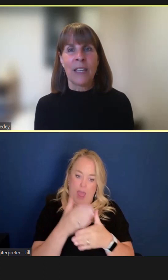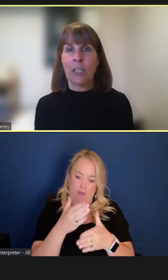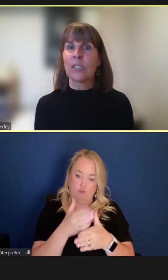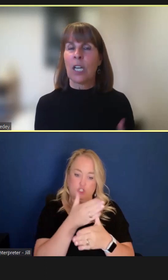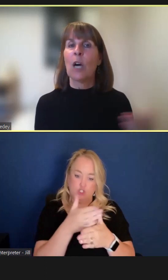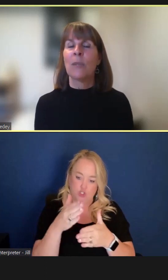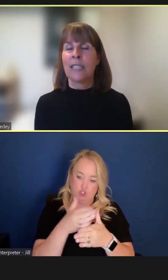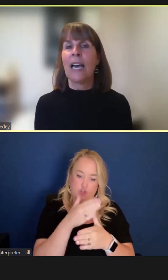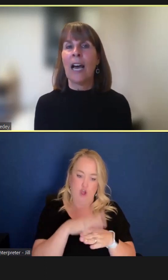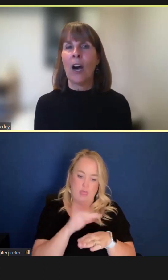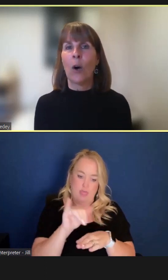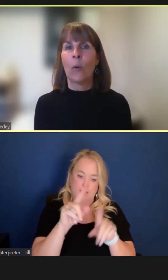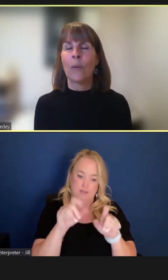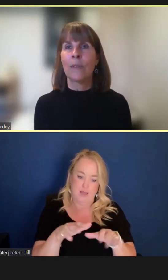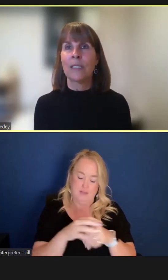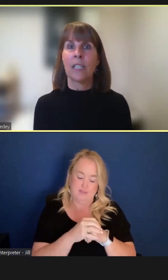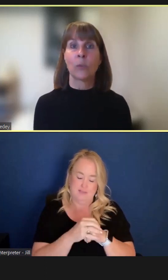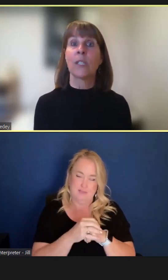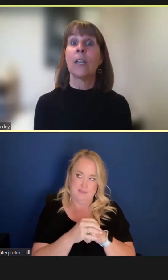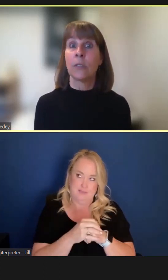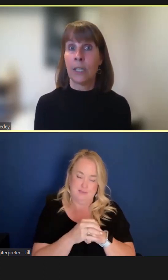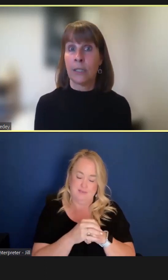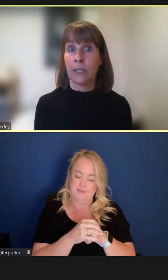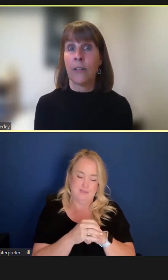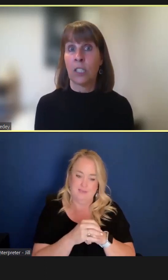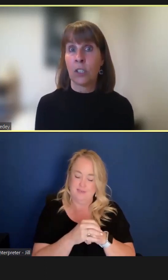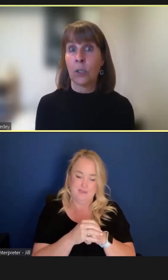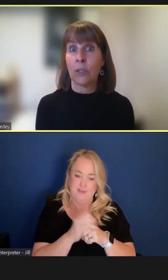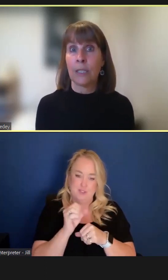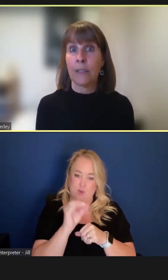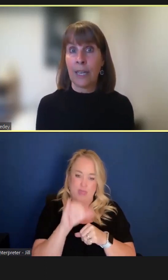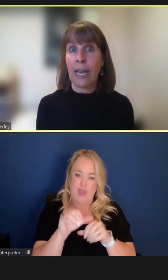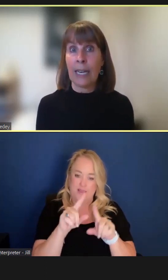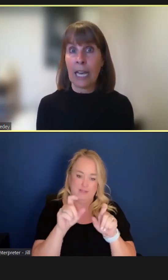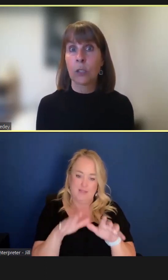was a comment to how the test was under identifying children that had actual